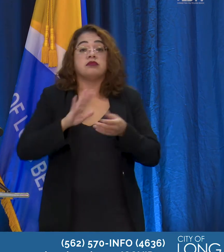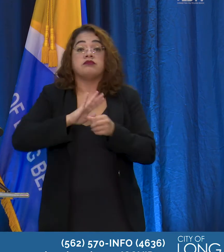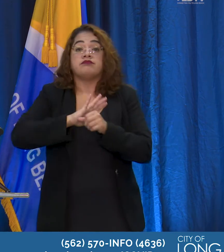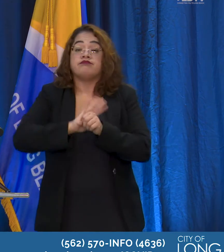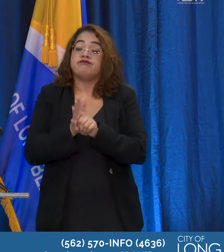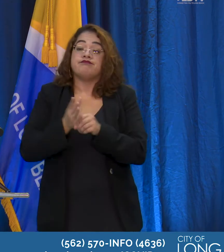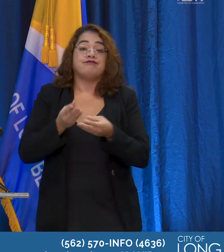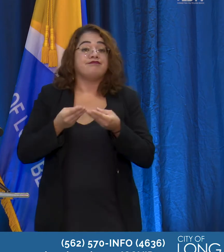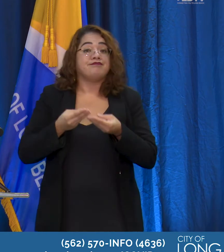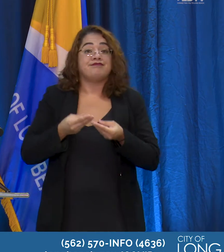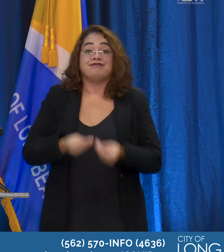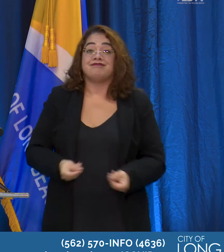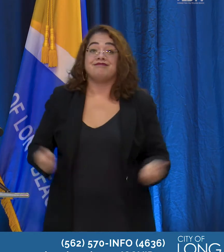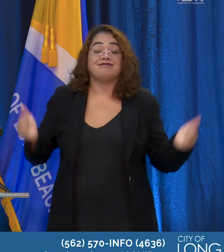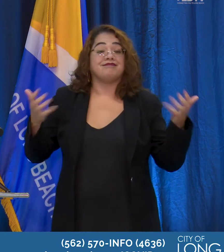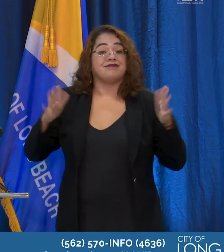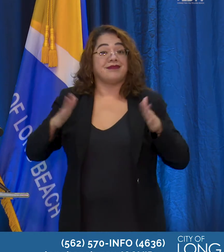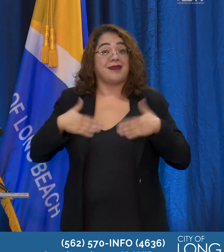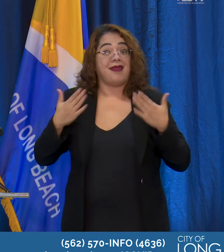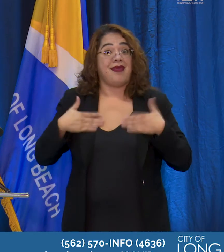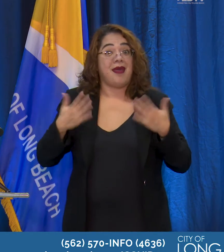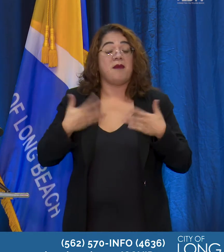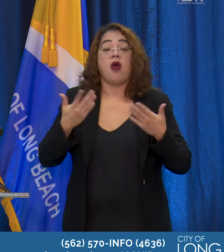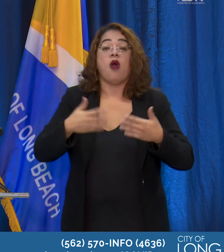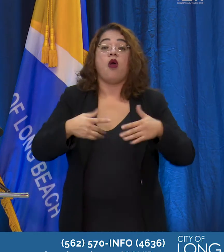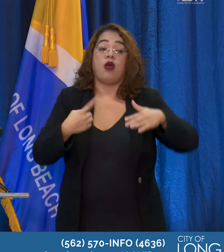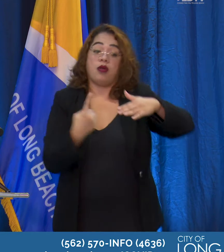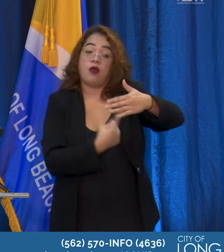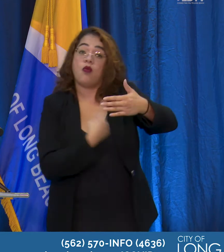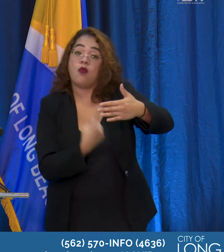isolation or quarantine. Discrimination can take the form of